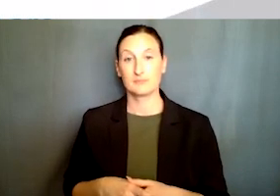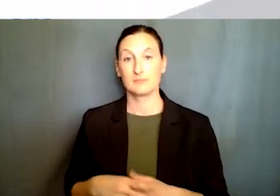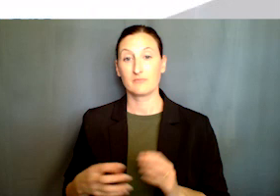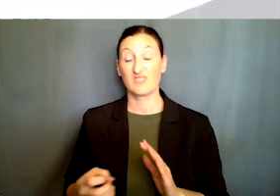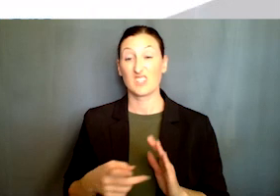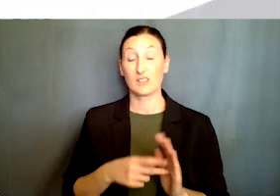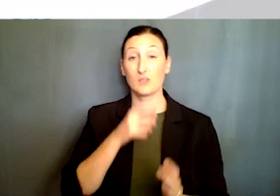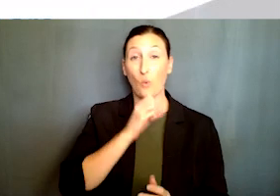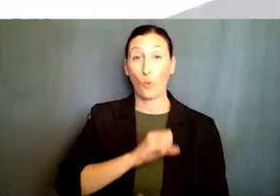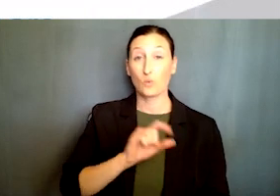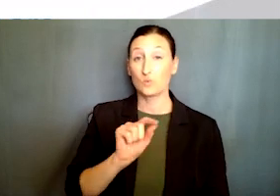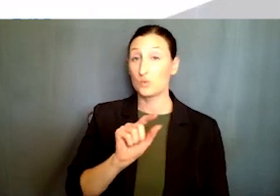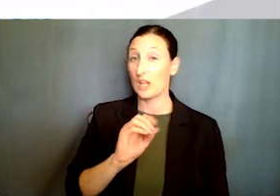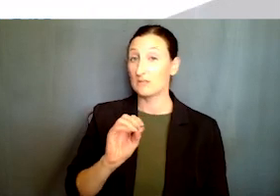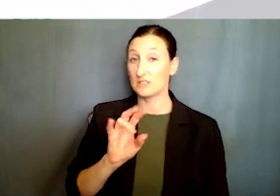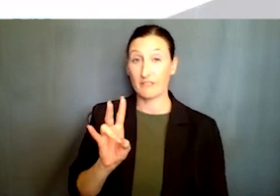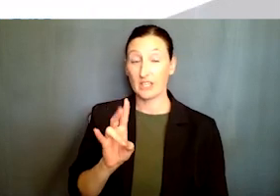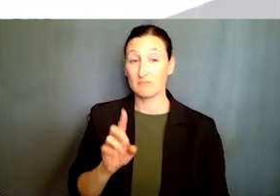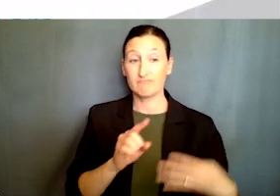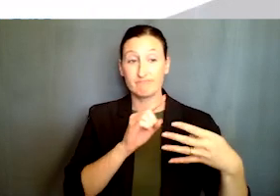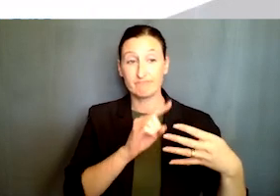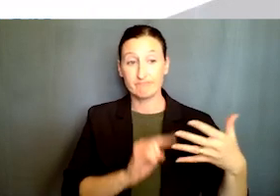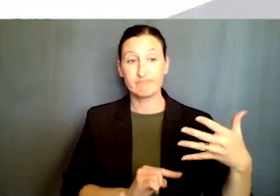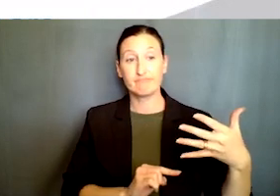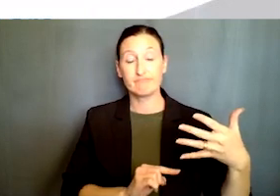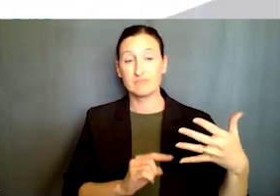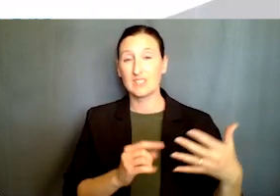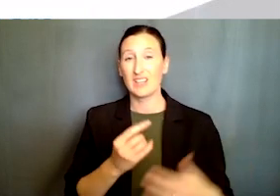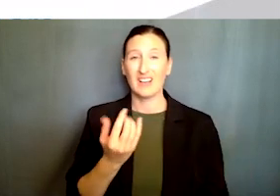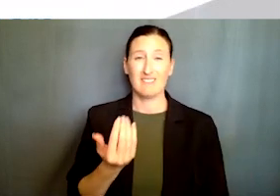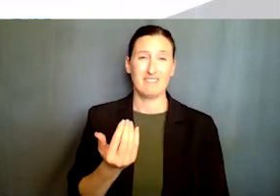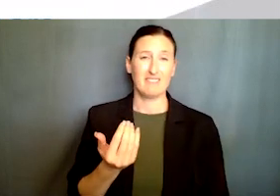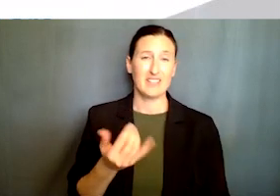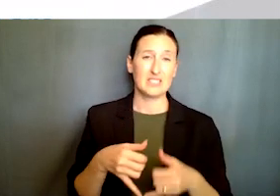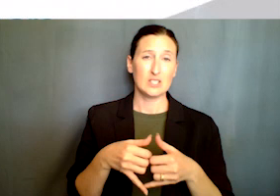it goes back to 2007. They don't make that many awards, 15 awards,